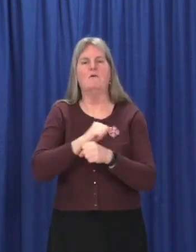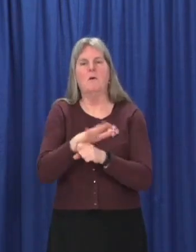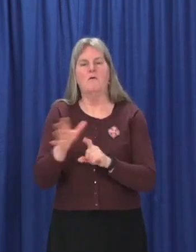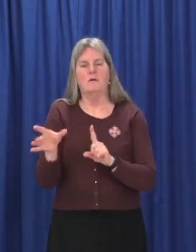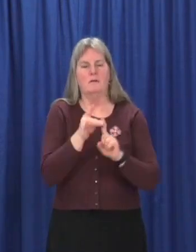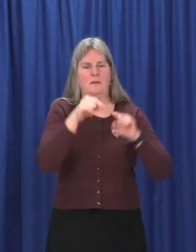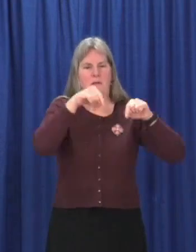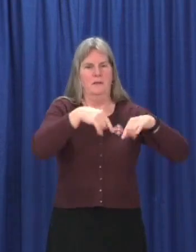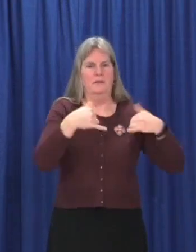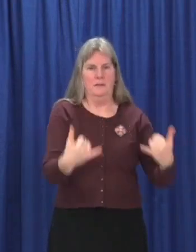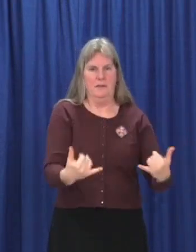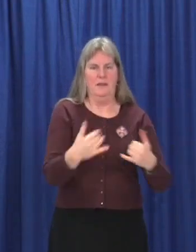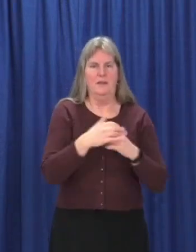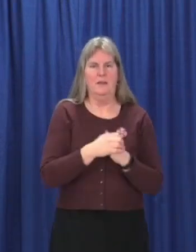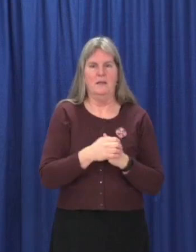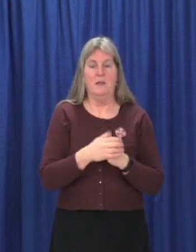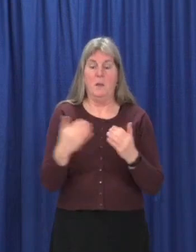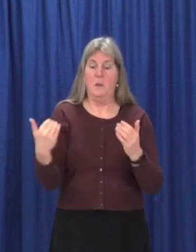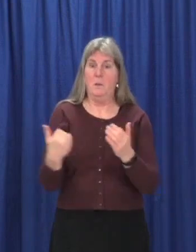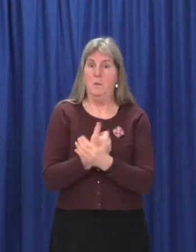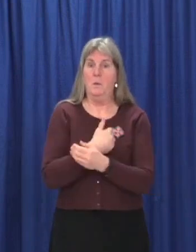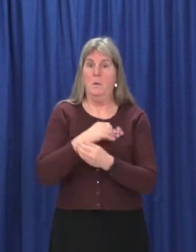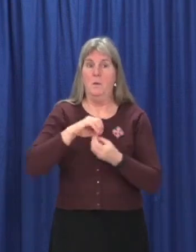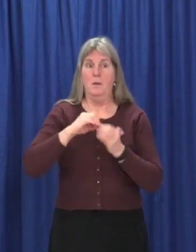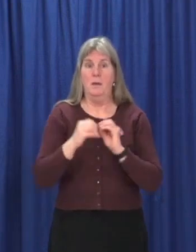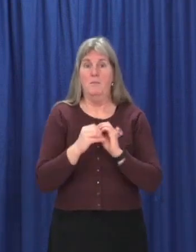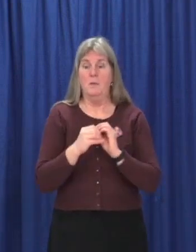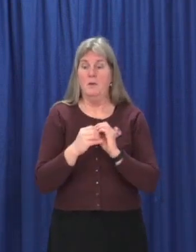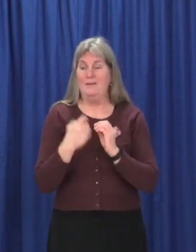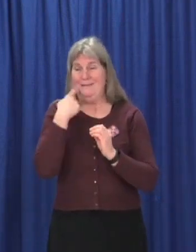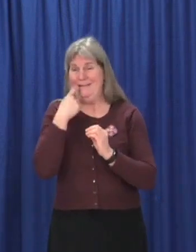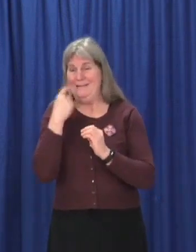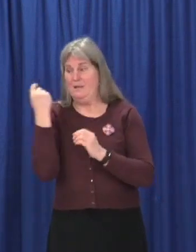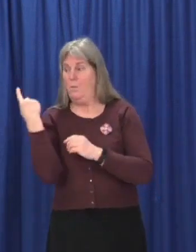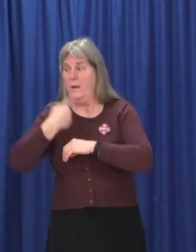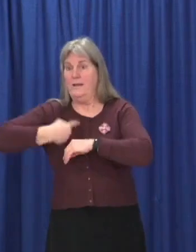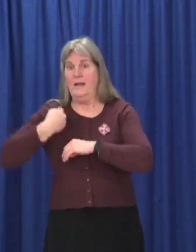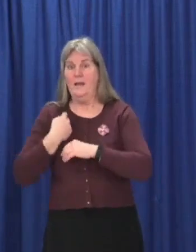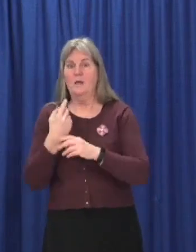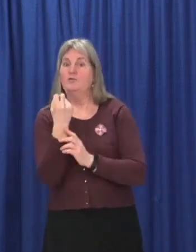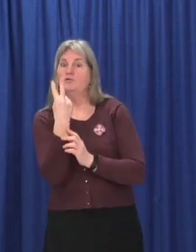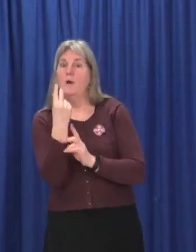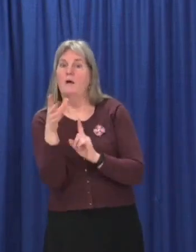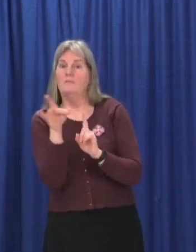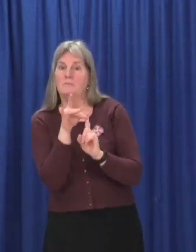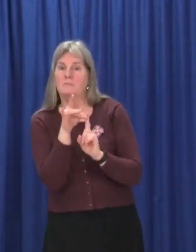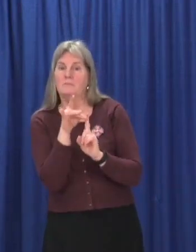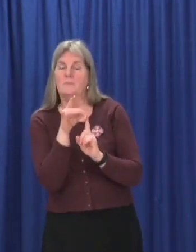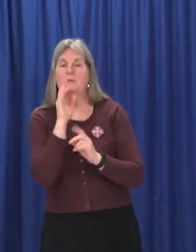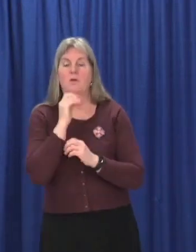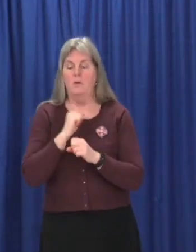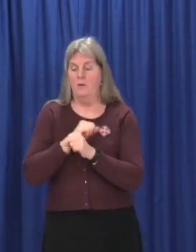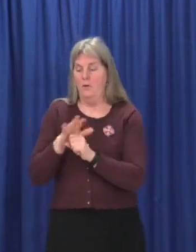and the new case number is 12. Since the beginning of the pandemic, we have had